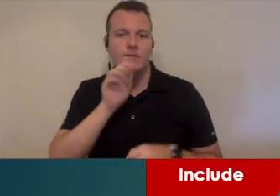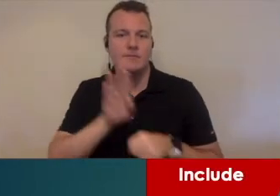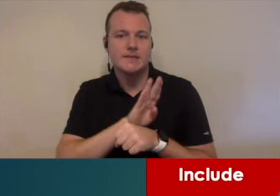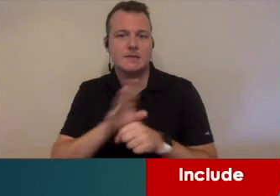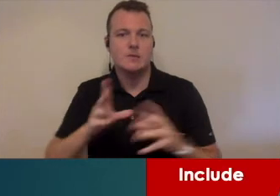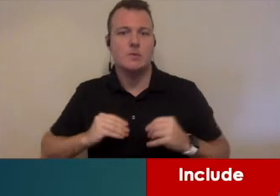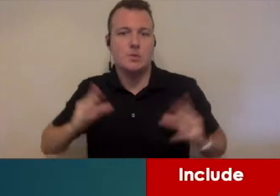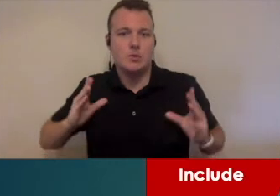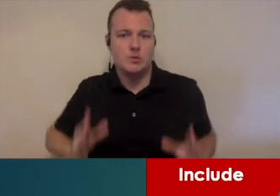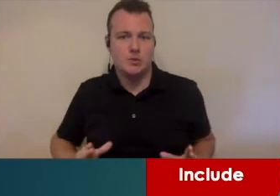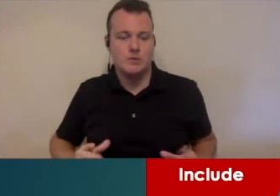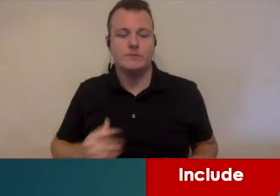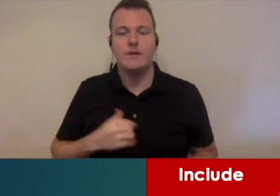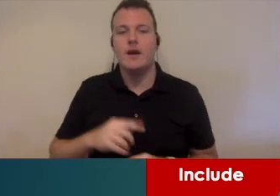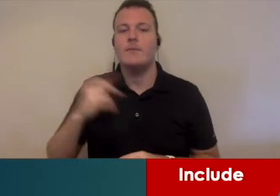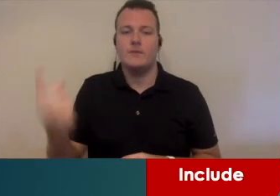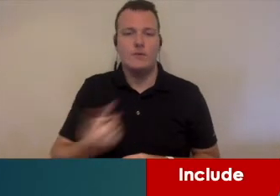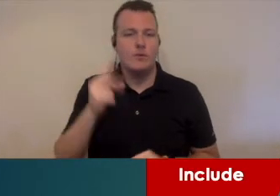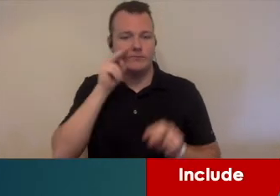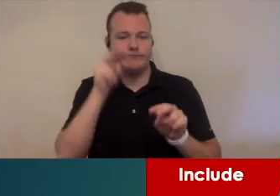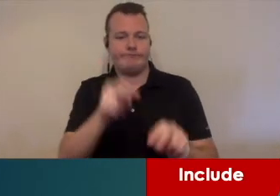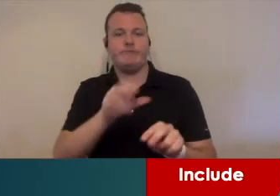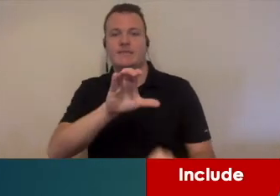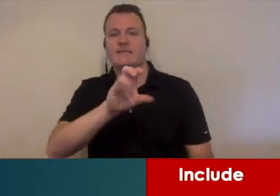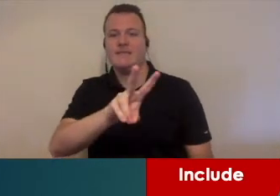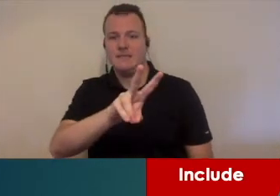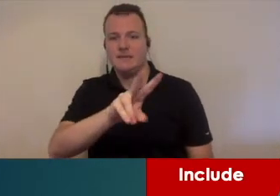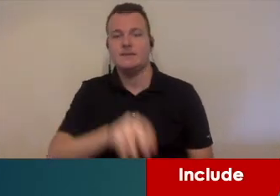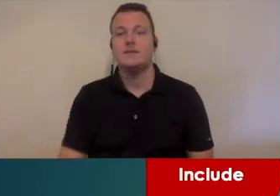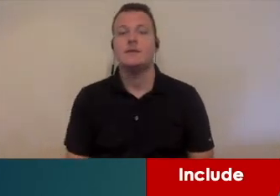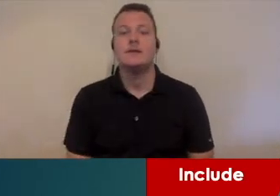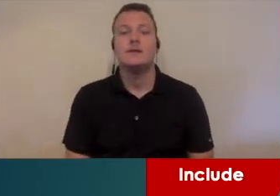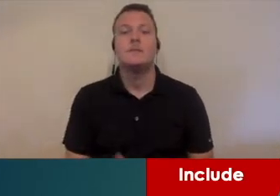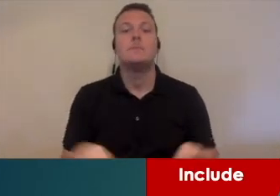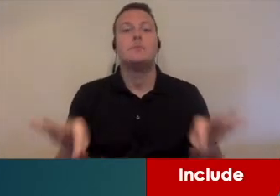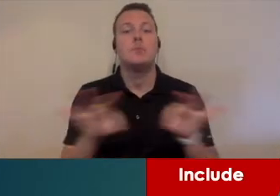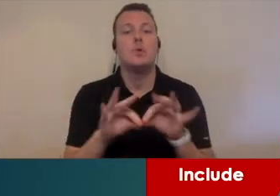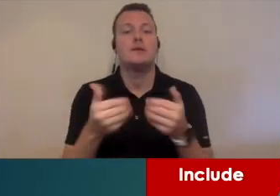looking at the curriculum vitae, and so there's a big difference between a